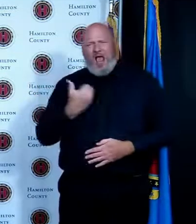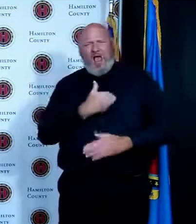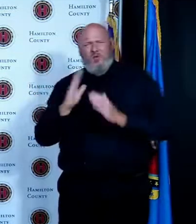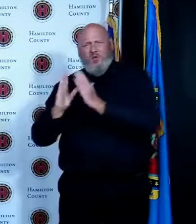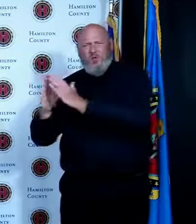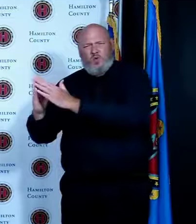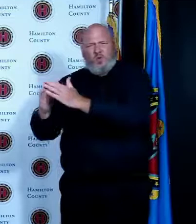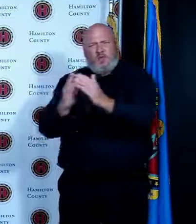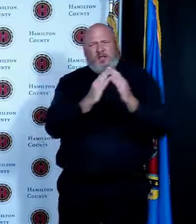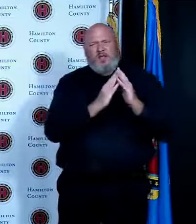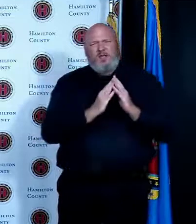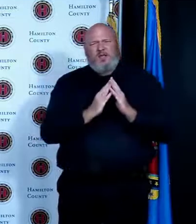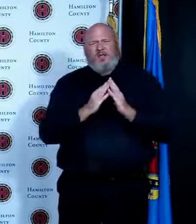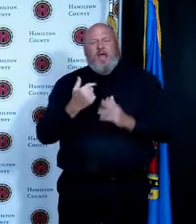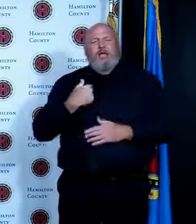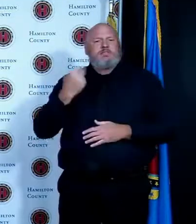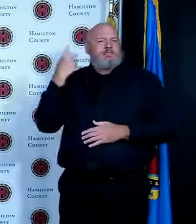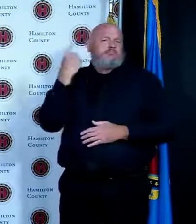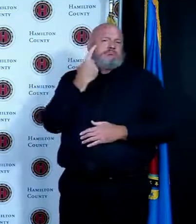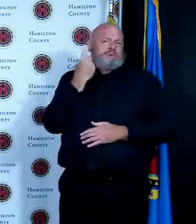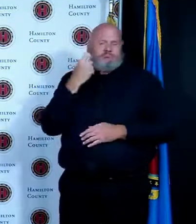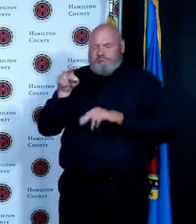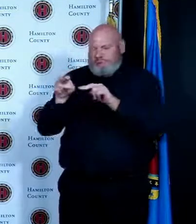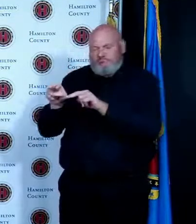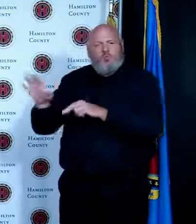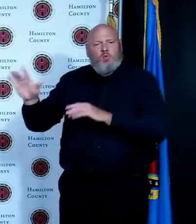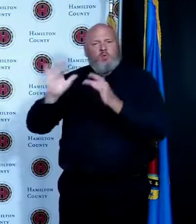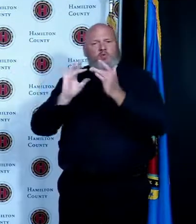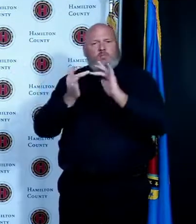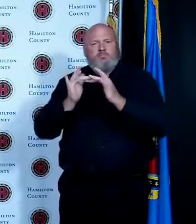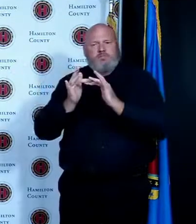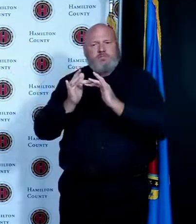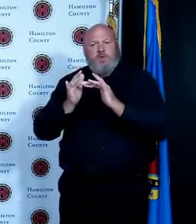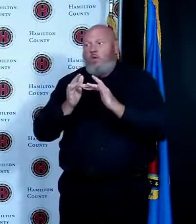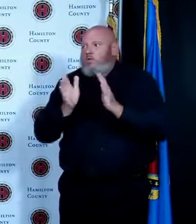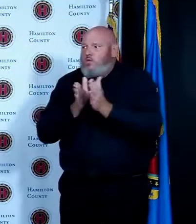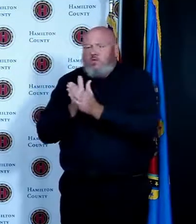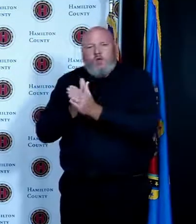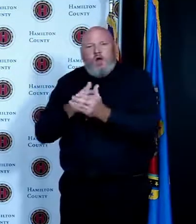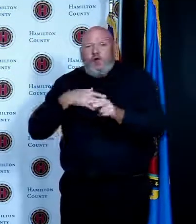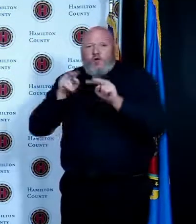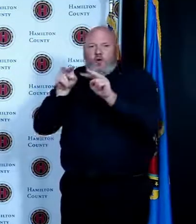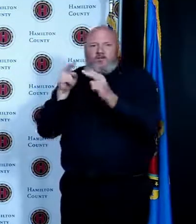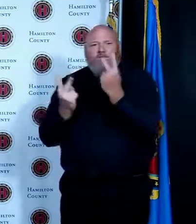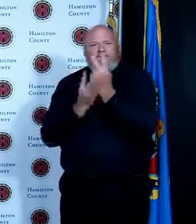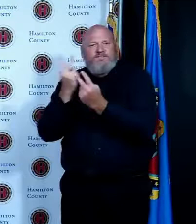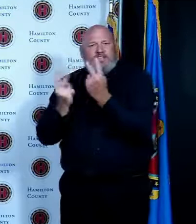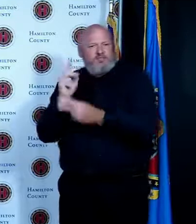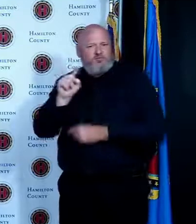I am going to turn this over to Greg Kesterman and as i said I've had the privilege of seeing